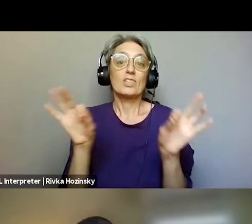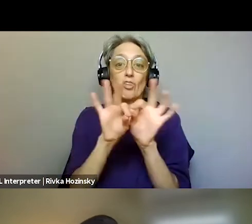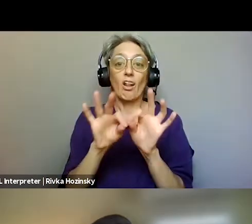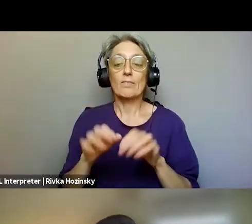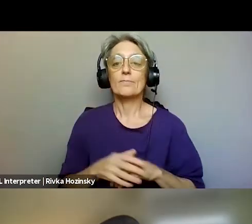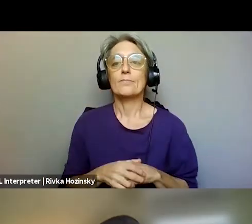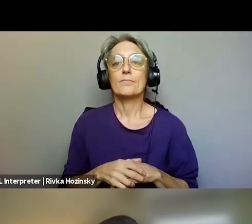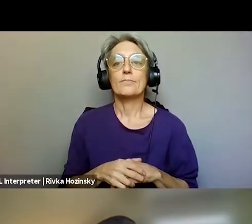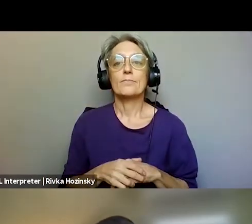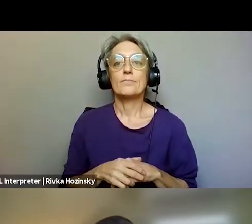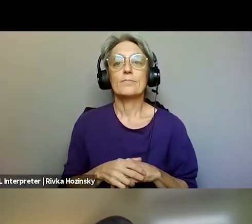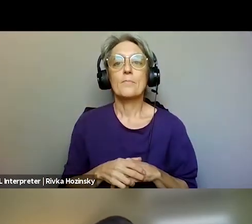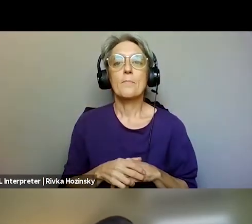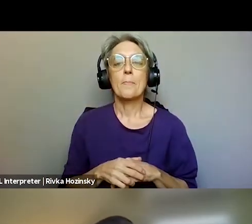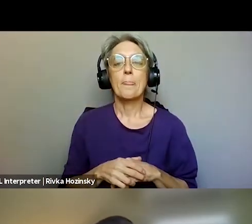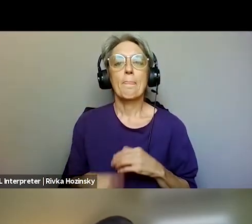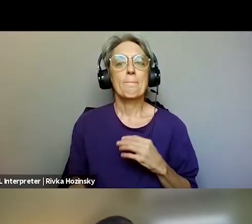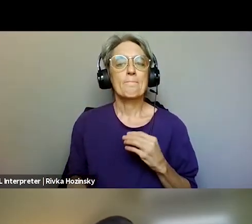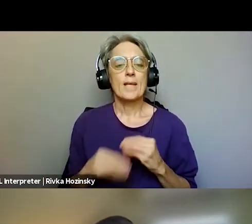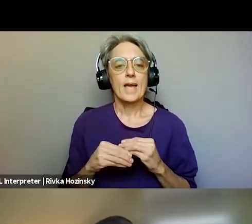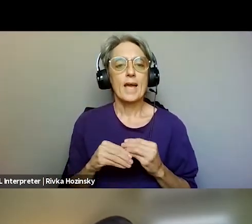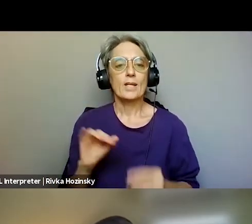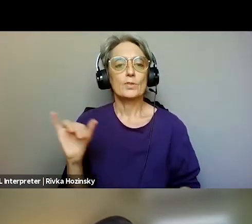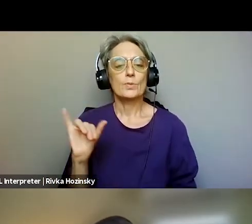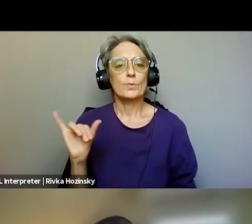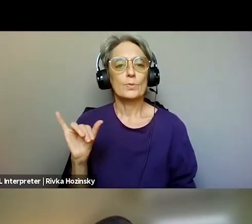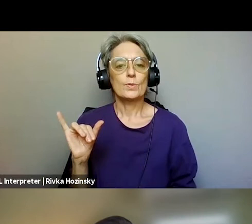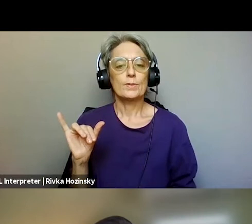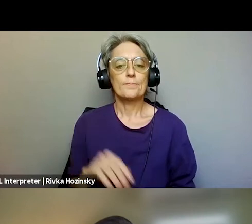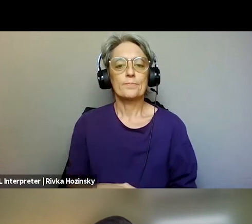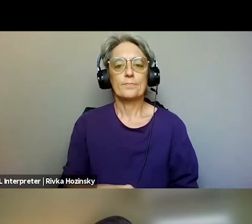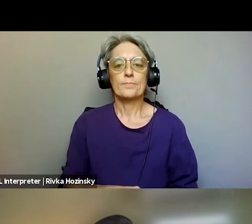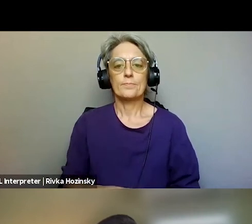also briefly add that I think in addition to you know we have this body of literature